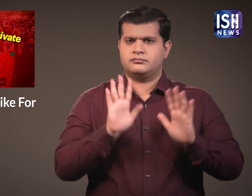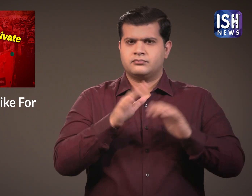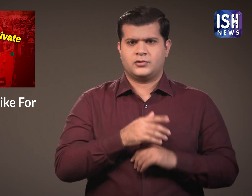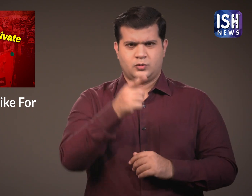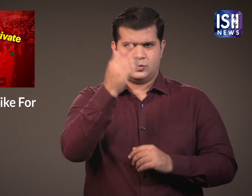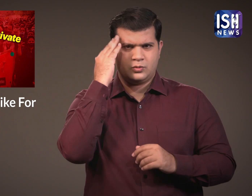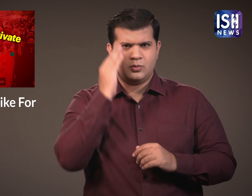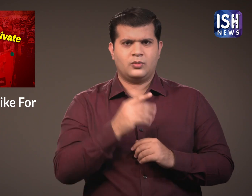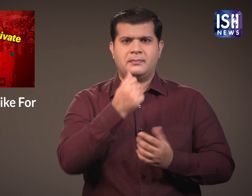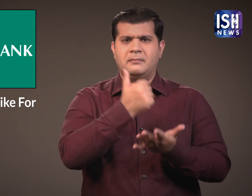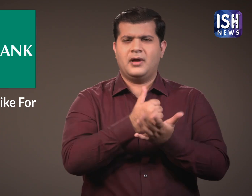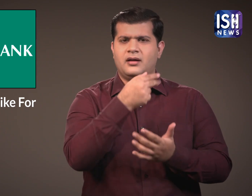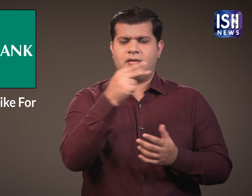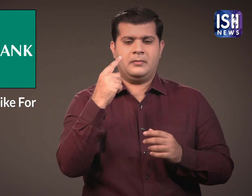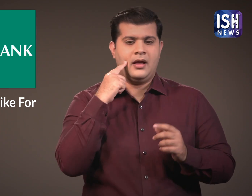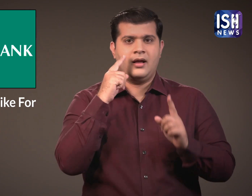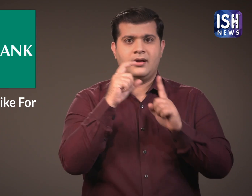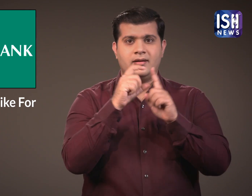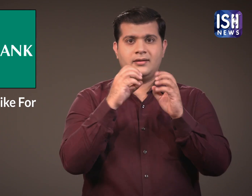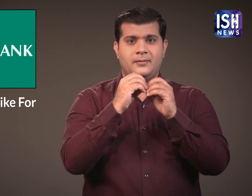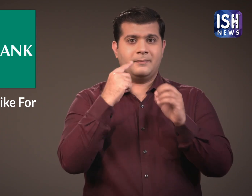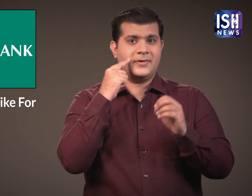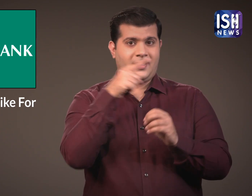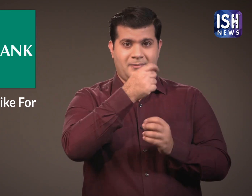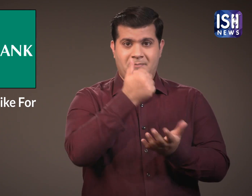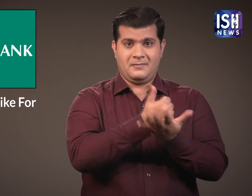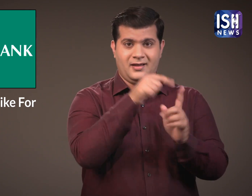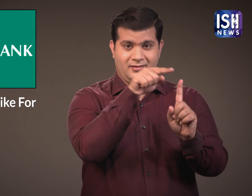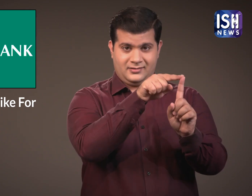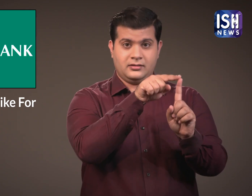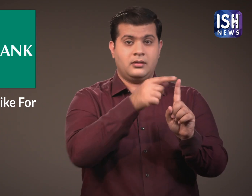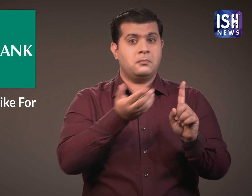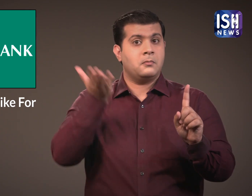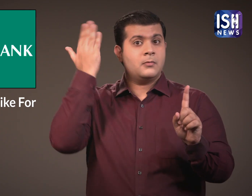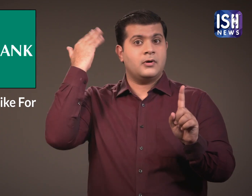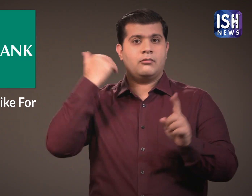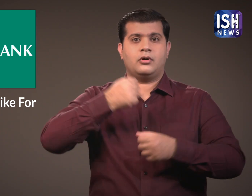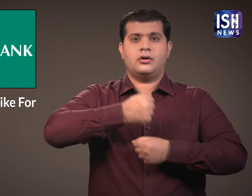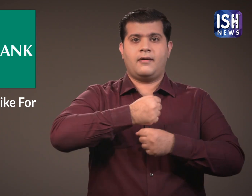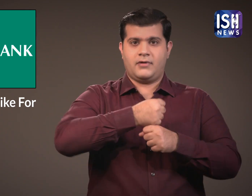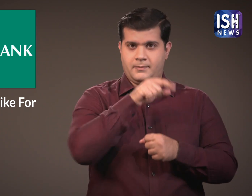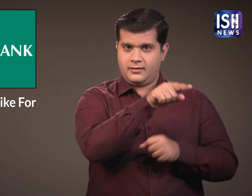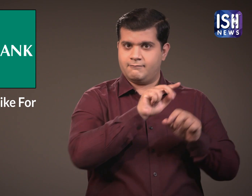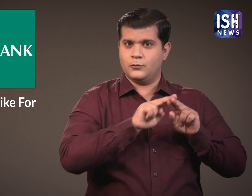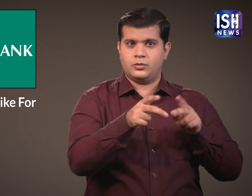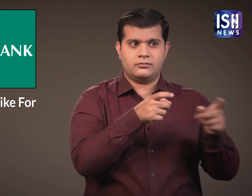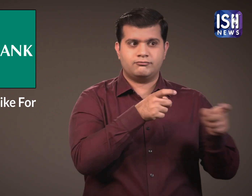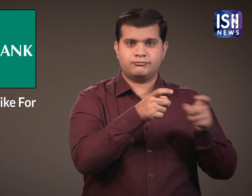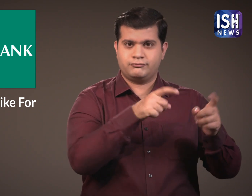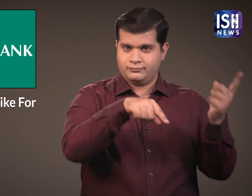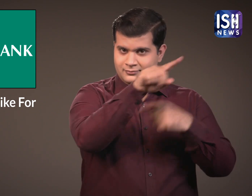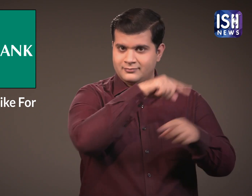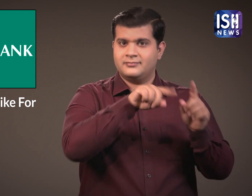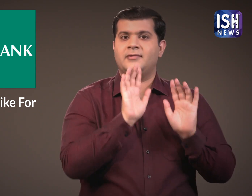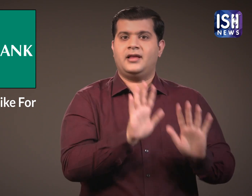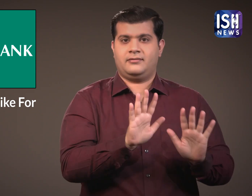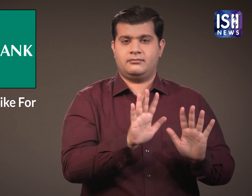Do you know, the IDBI Bank which was a public sector bank